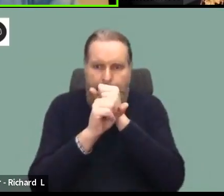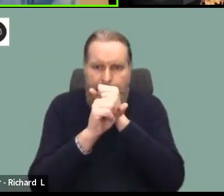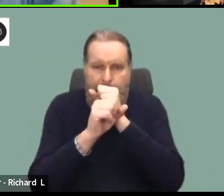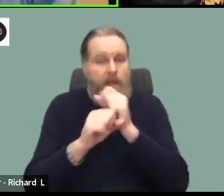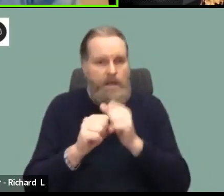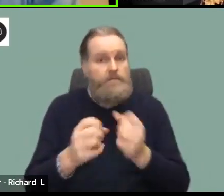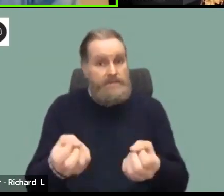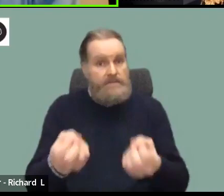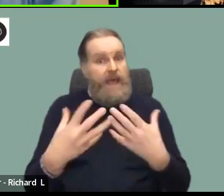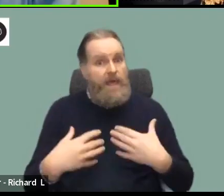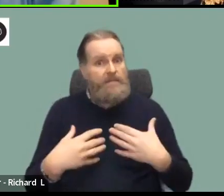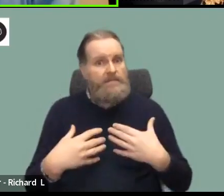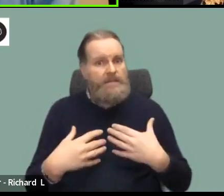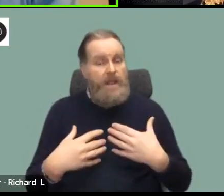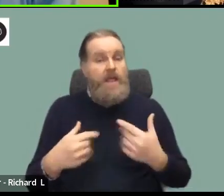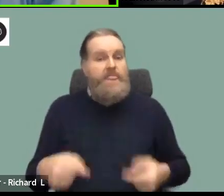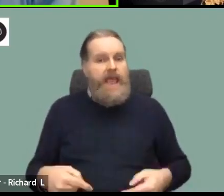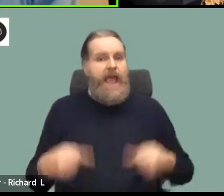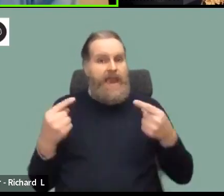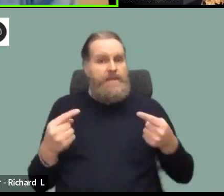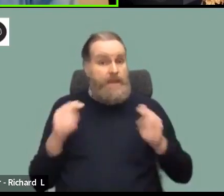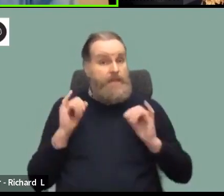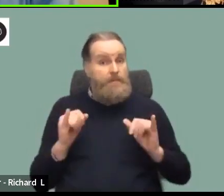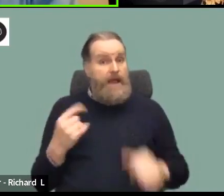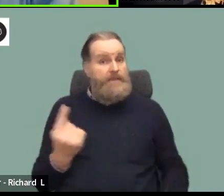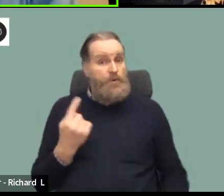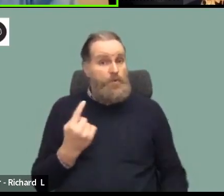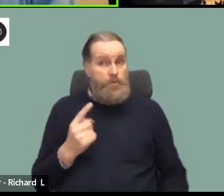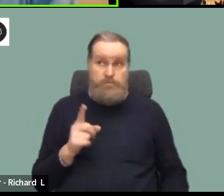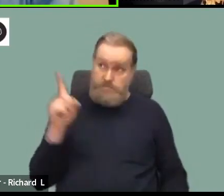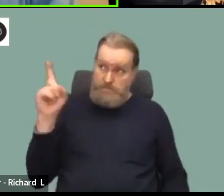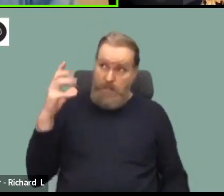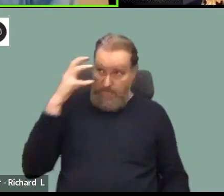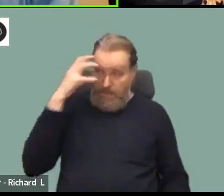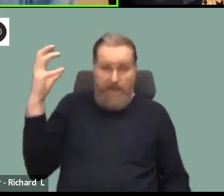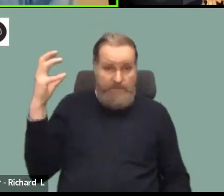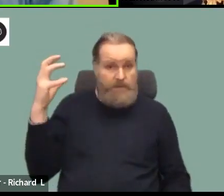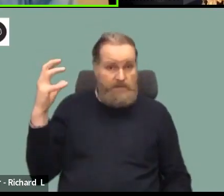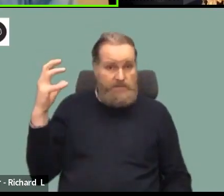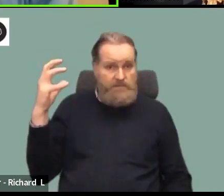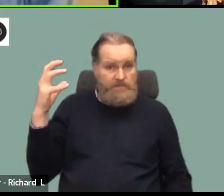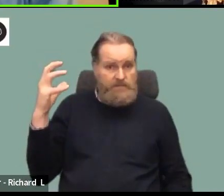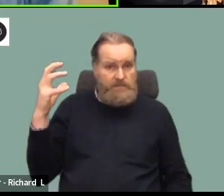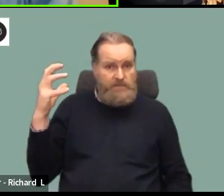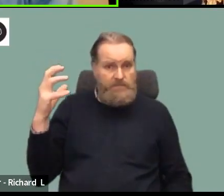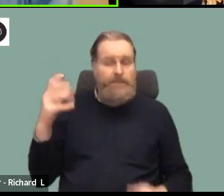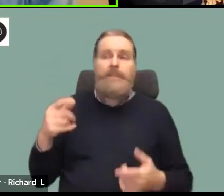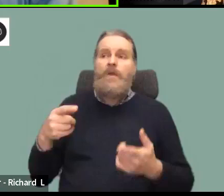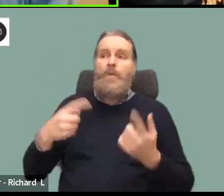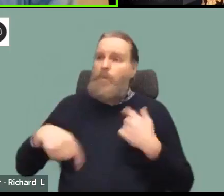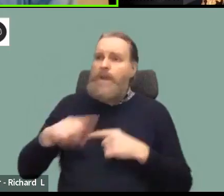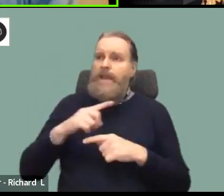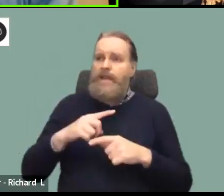keep it to yourself. , but less remember the end , but less remember the enemy here is but less remember the enemy here is the government. piece and people who think we can